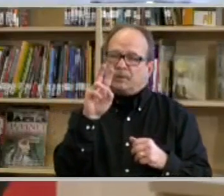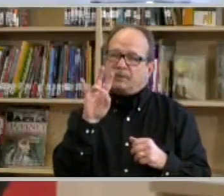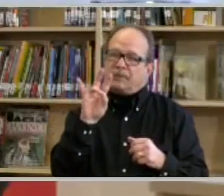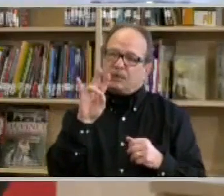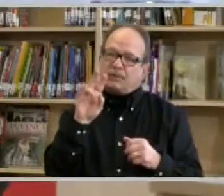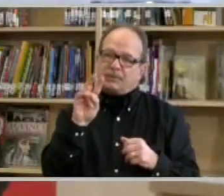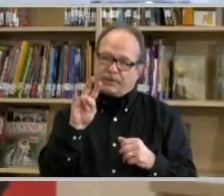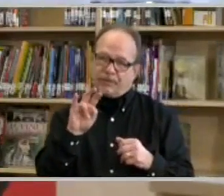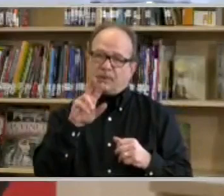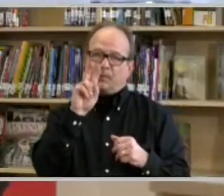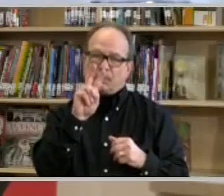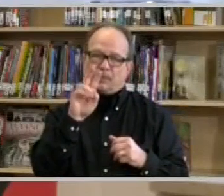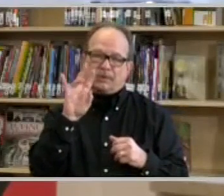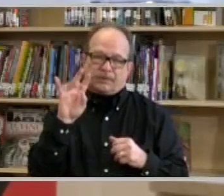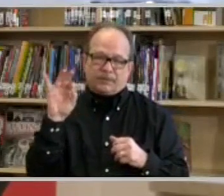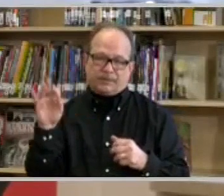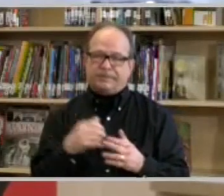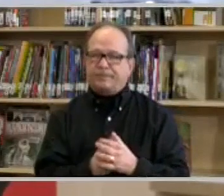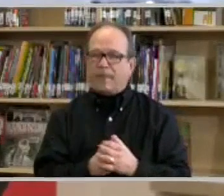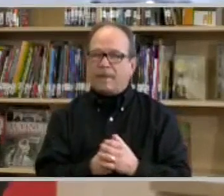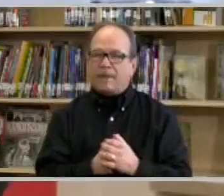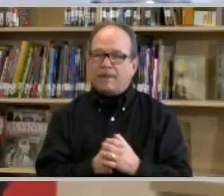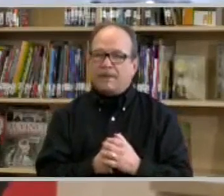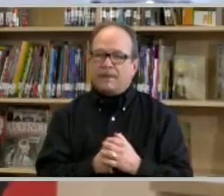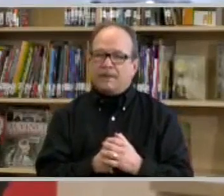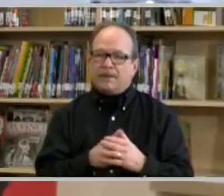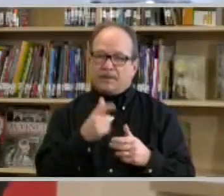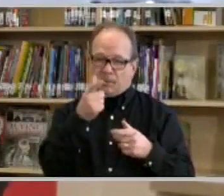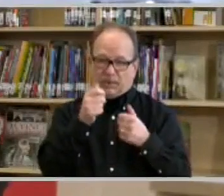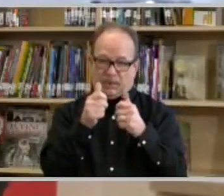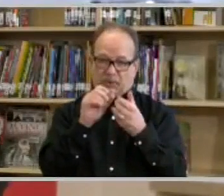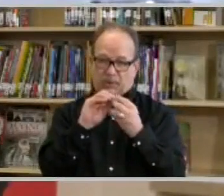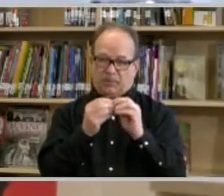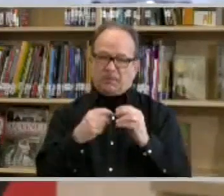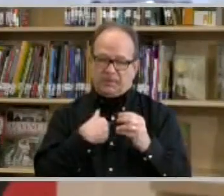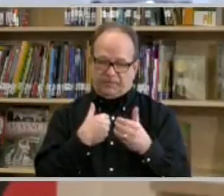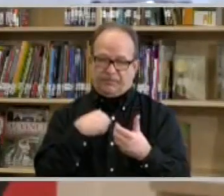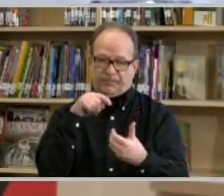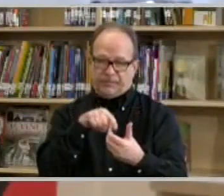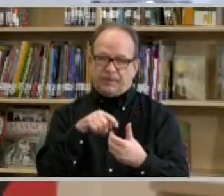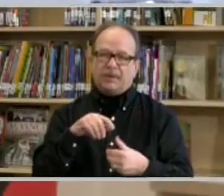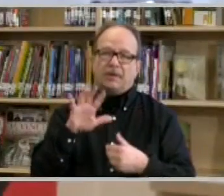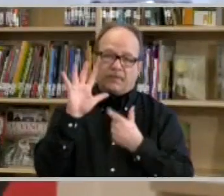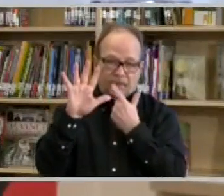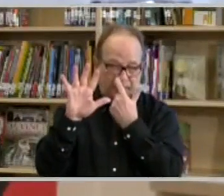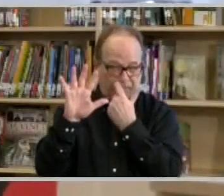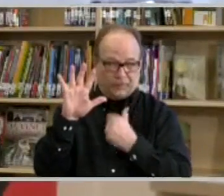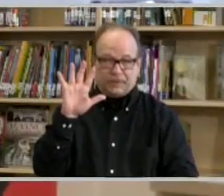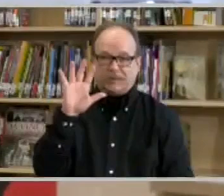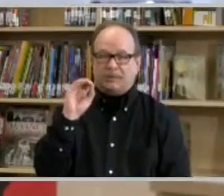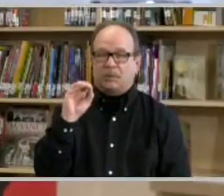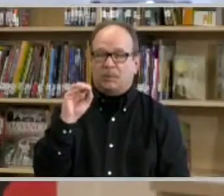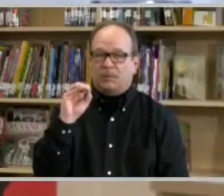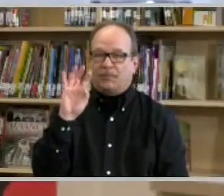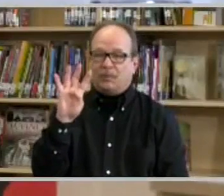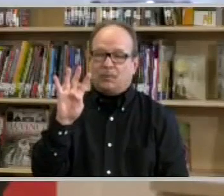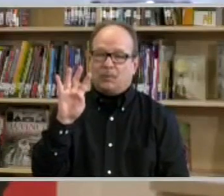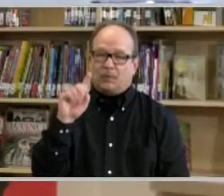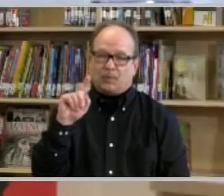YOU CAN ALSO USE THE MPD TEXT